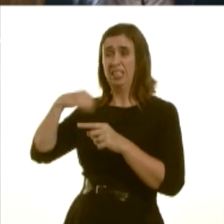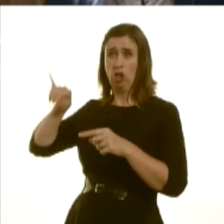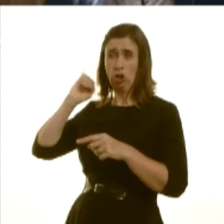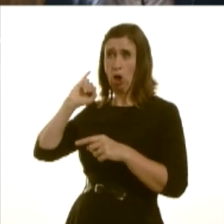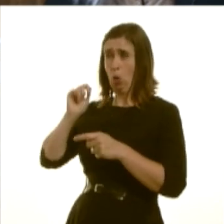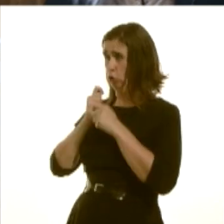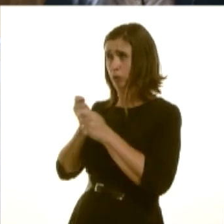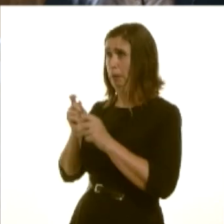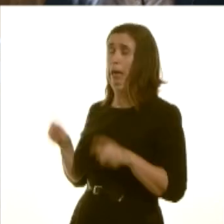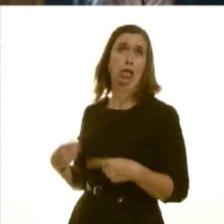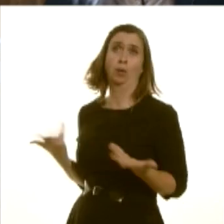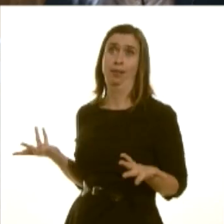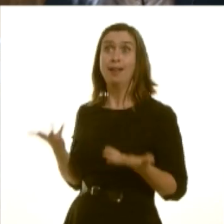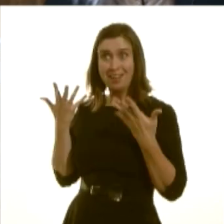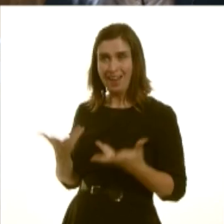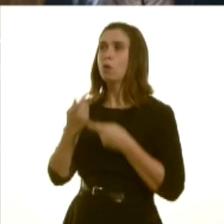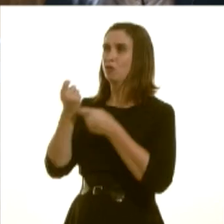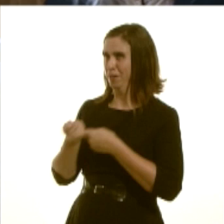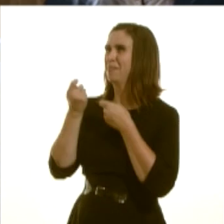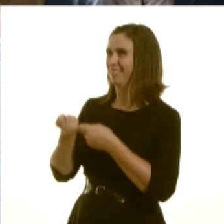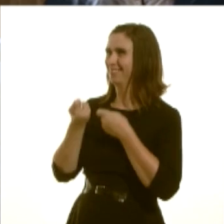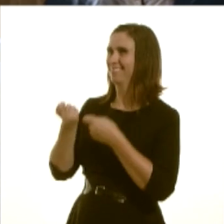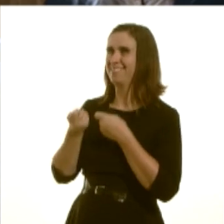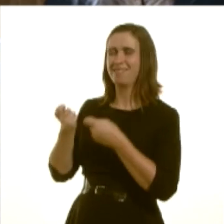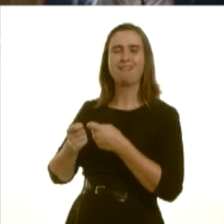now there is. People are being treated and that is something to be welcomed. There are